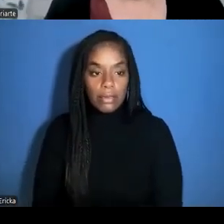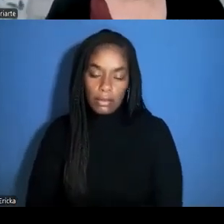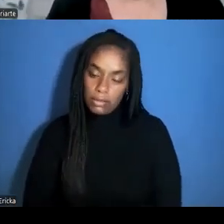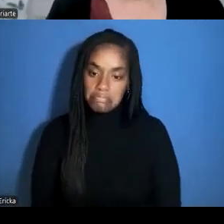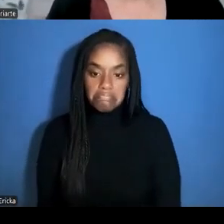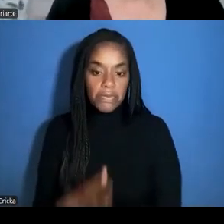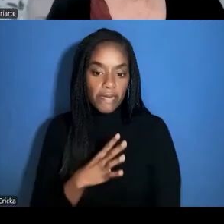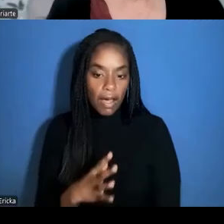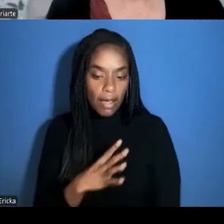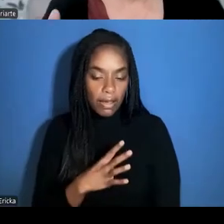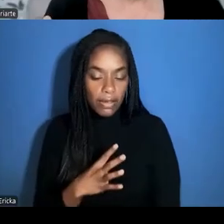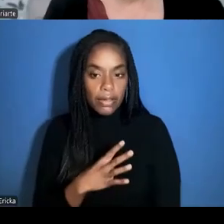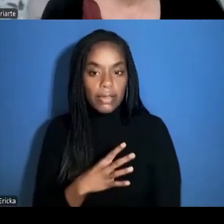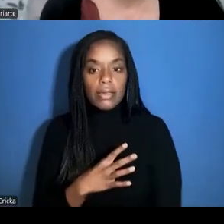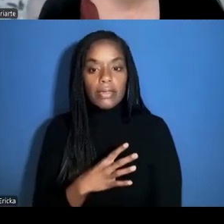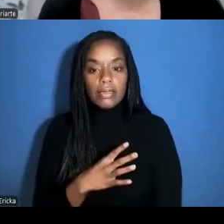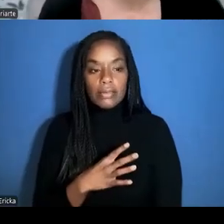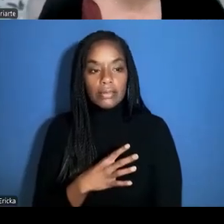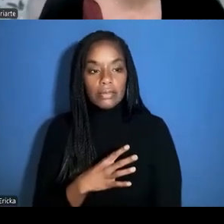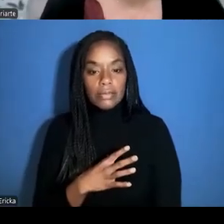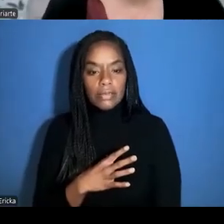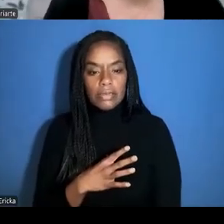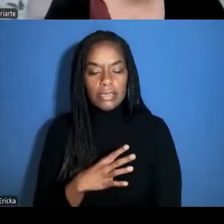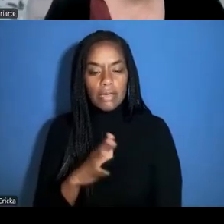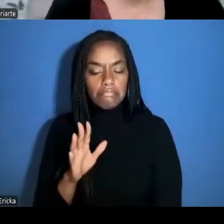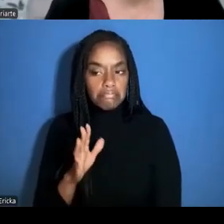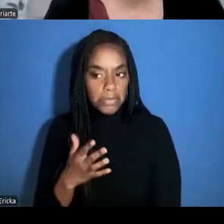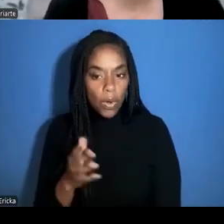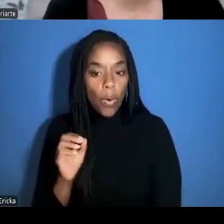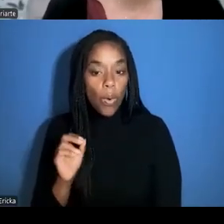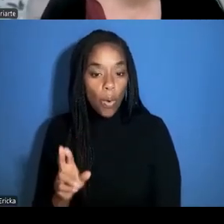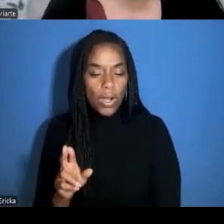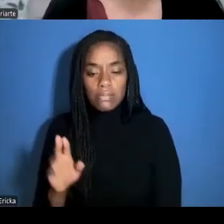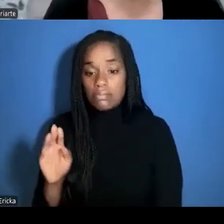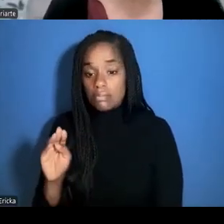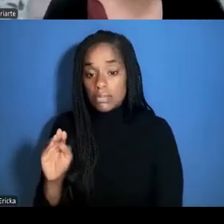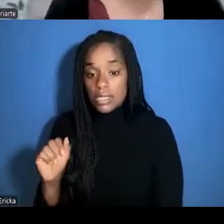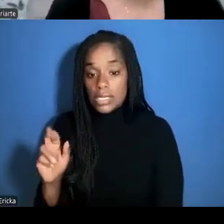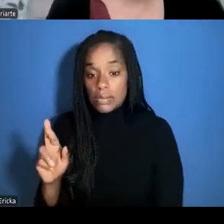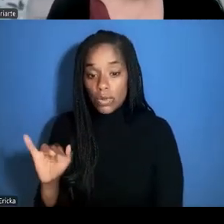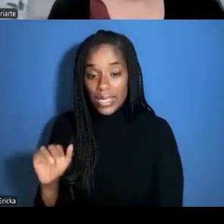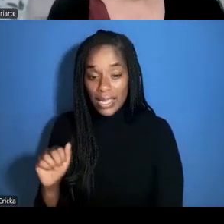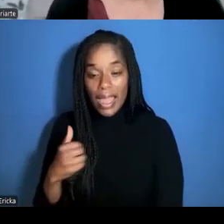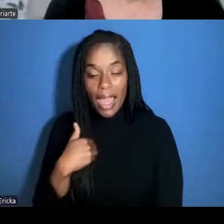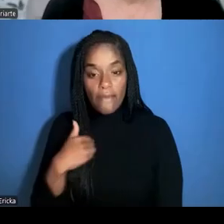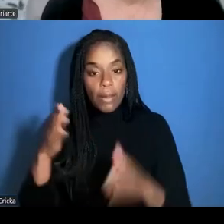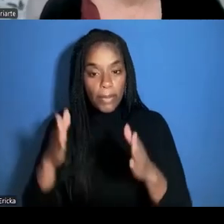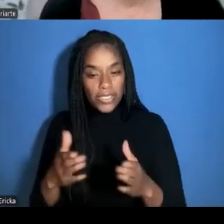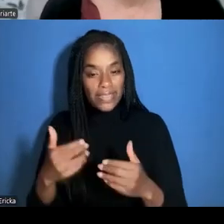Otherwise, you know, does Maria have anyone who has a power of attorney to do this? If not this?